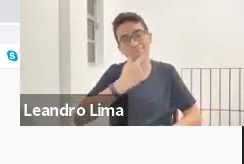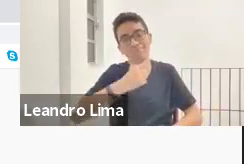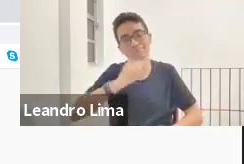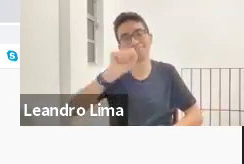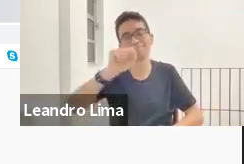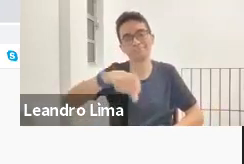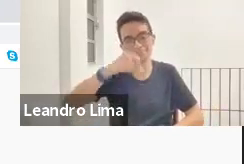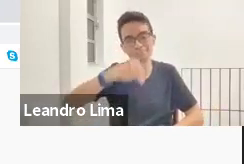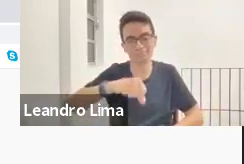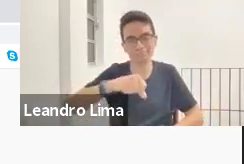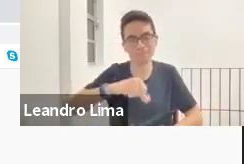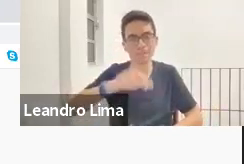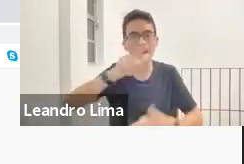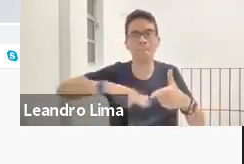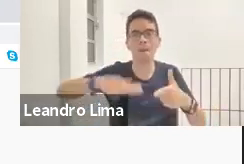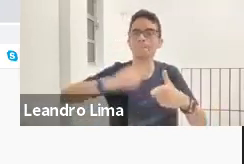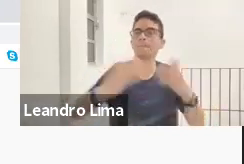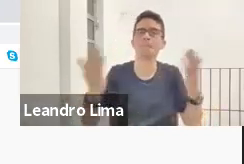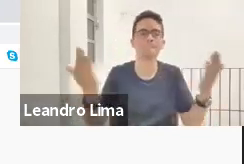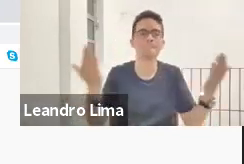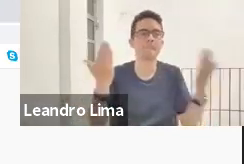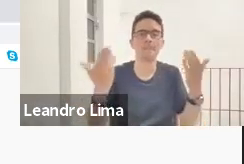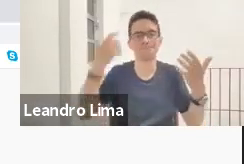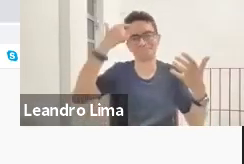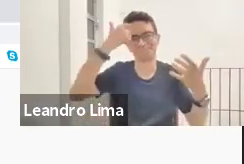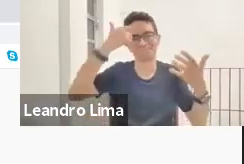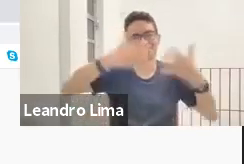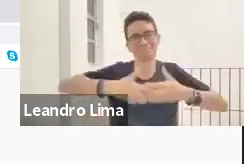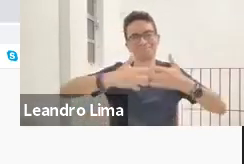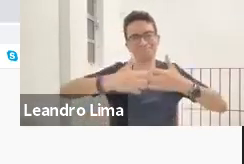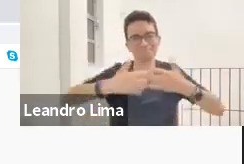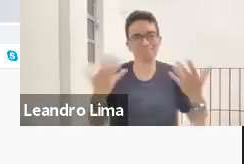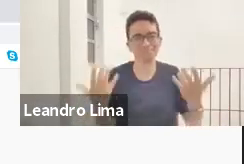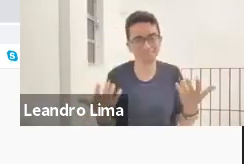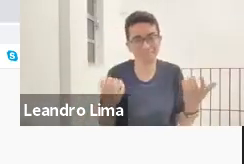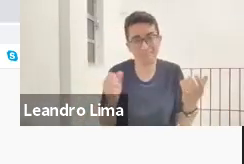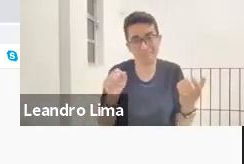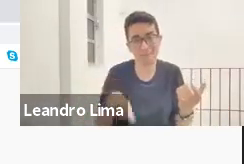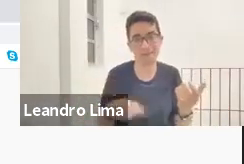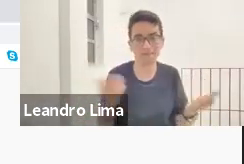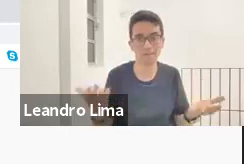and I, I've argued that they're the reason I'm good at my job.